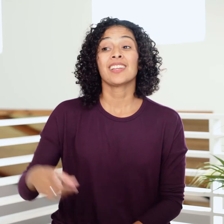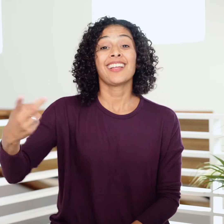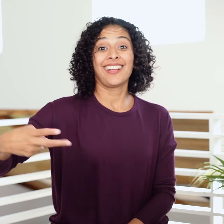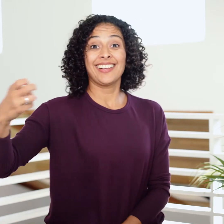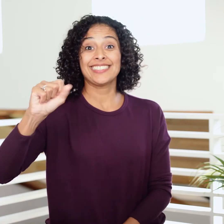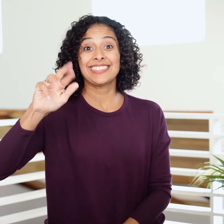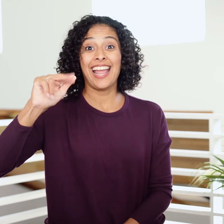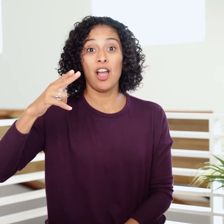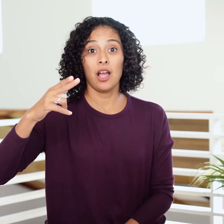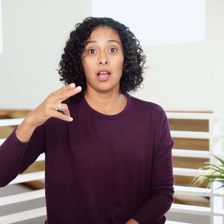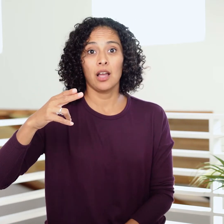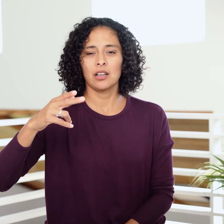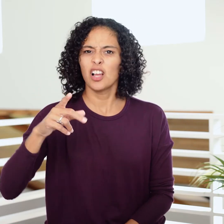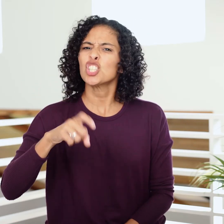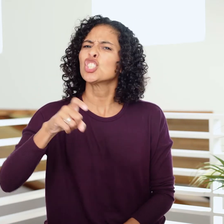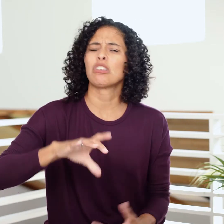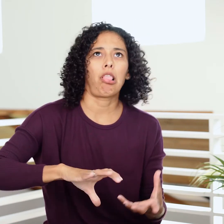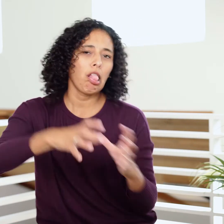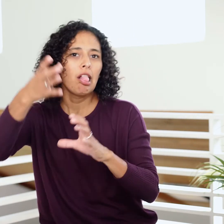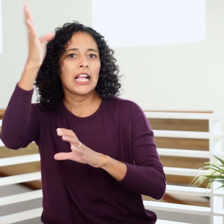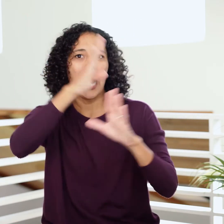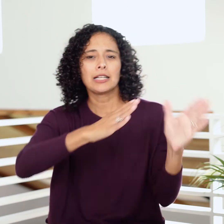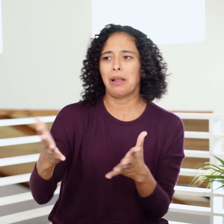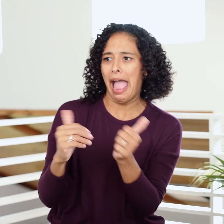Sarah’s kidnapping could really put a wrench in God’s plan for her